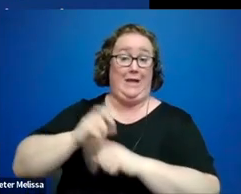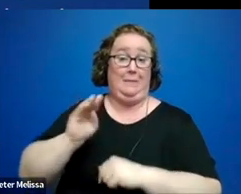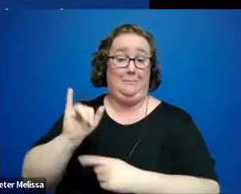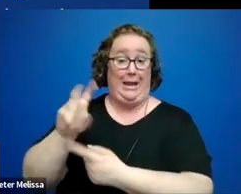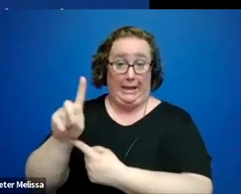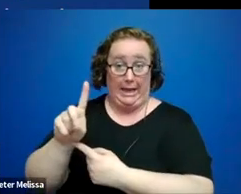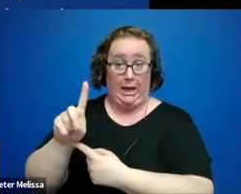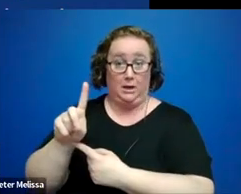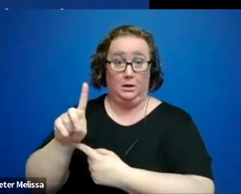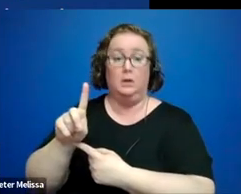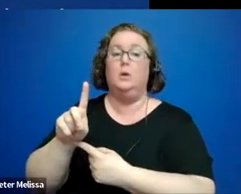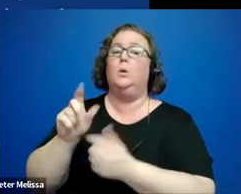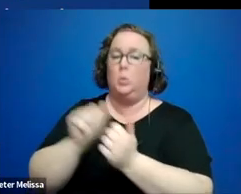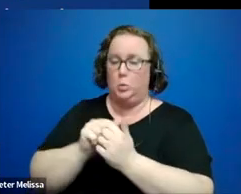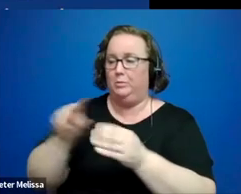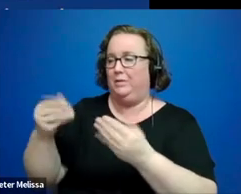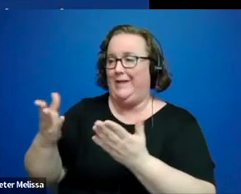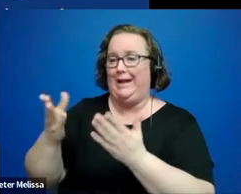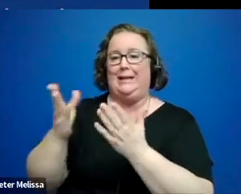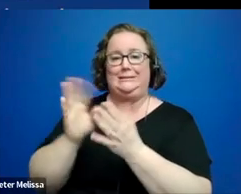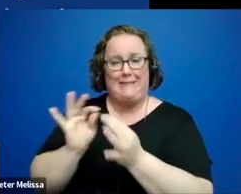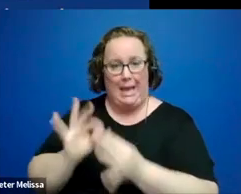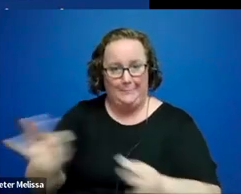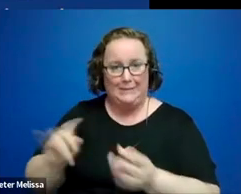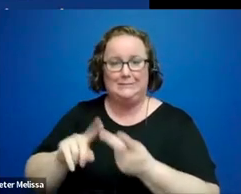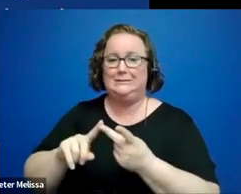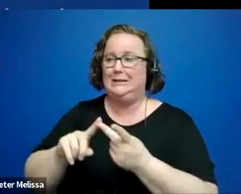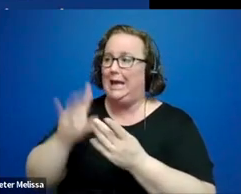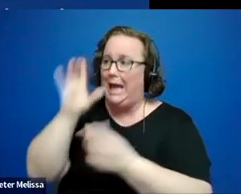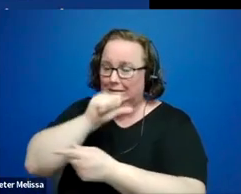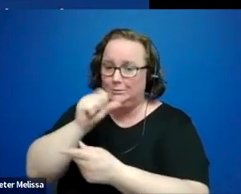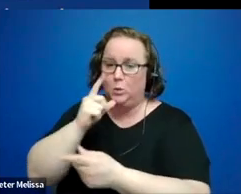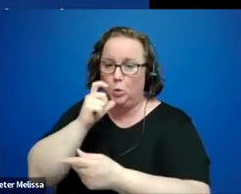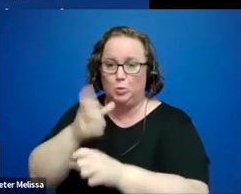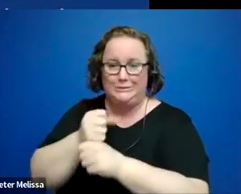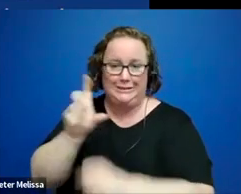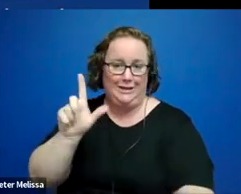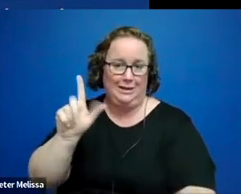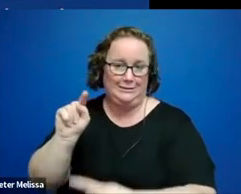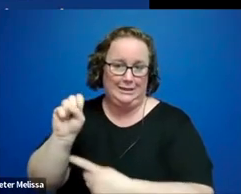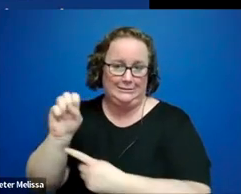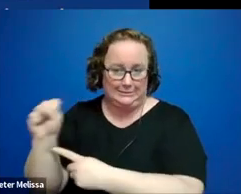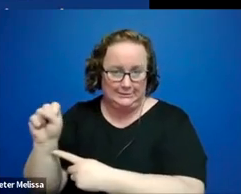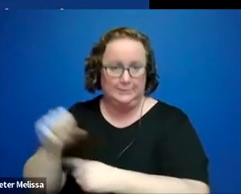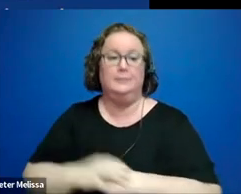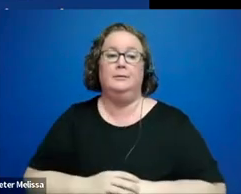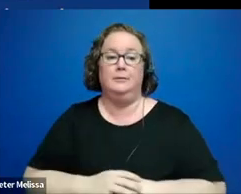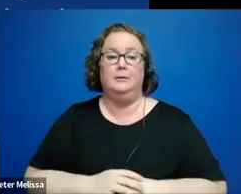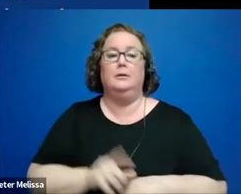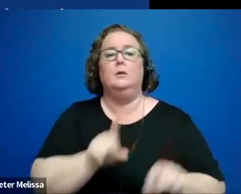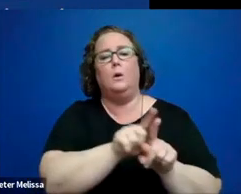statements, estimates of who receives LTSS. You can use the demographic information in the